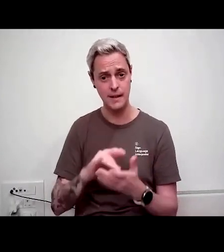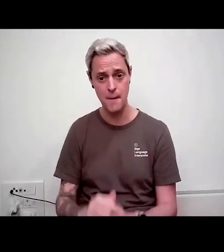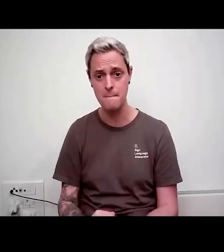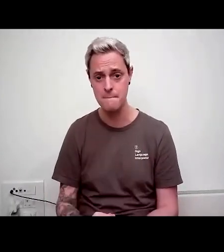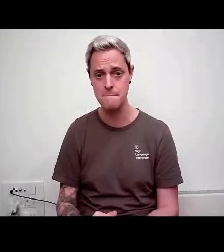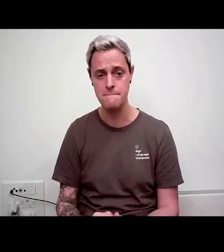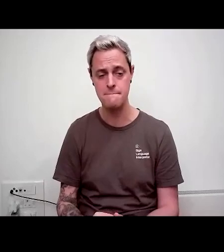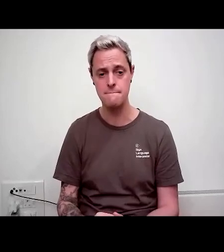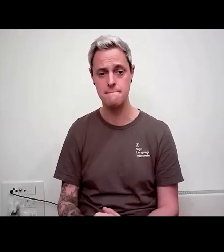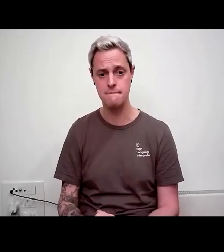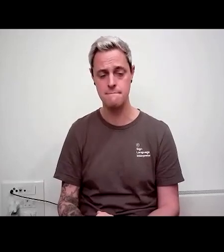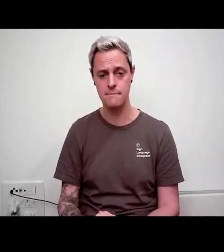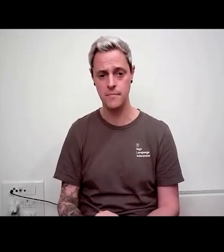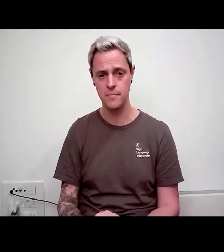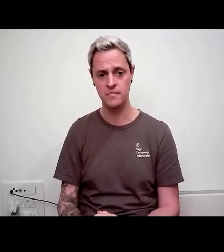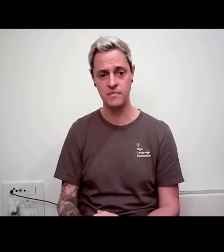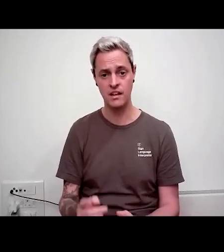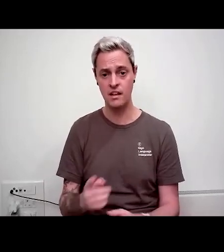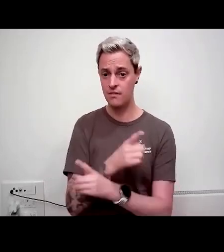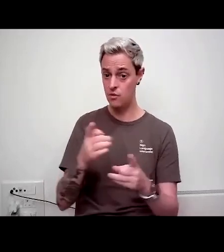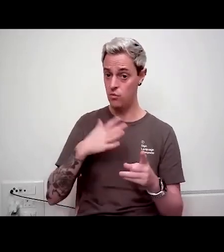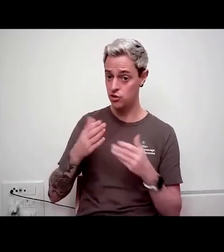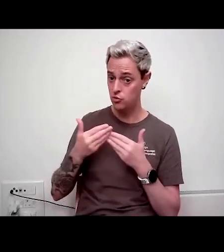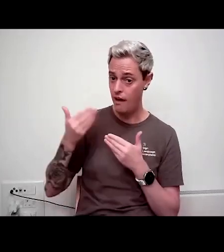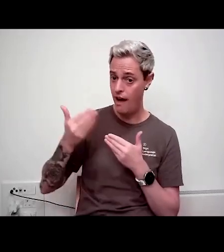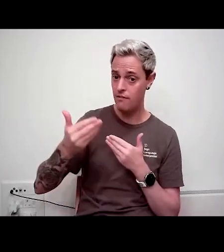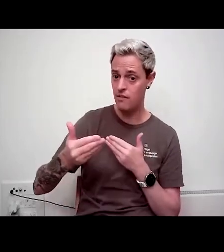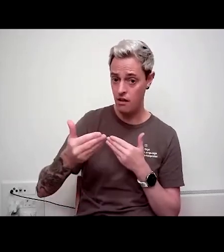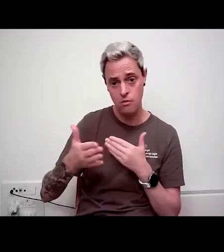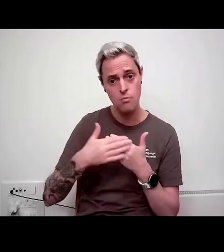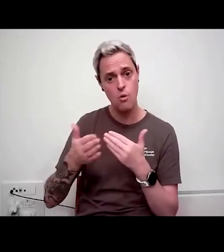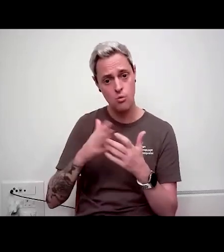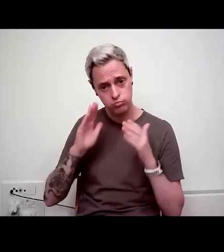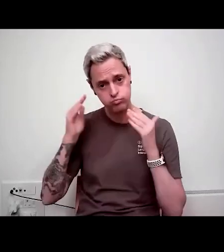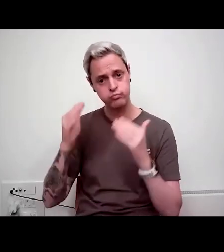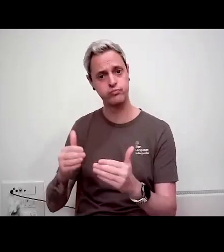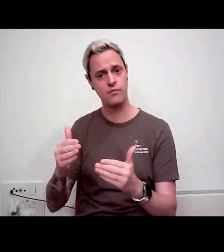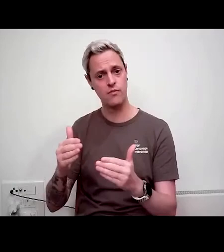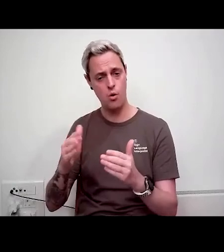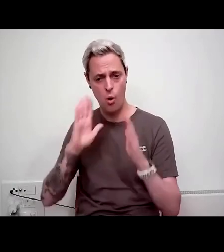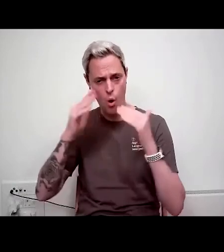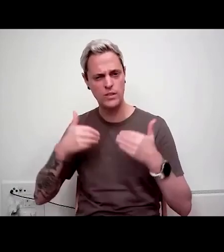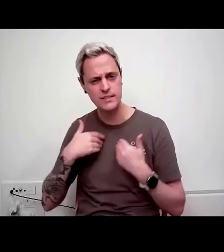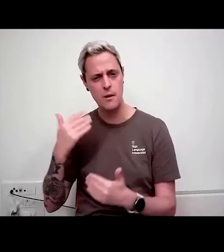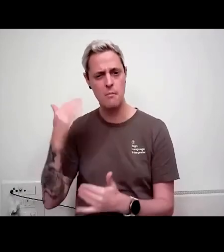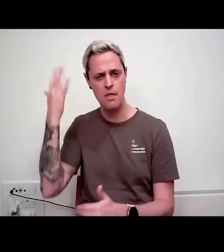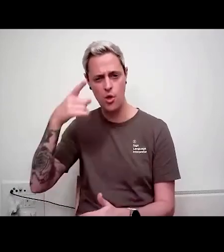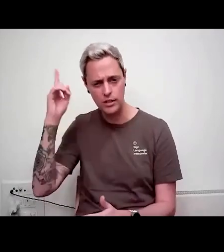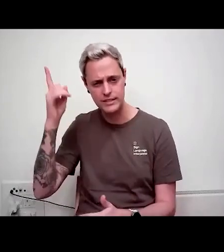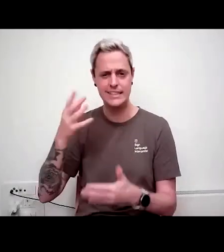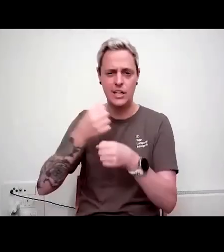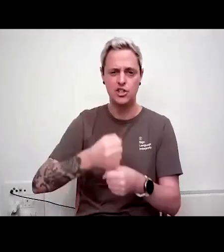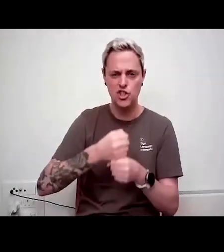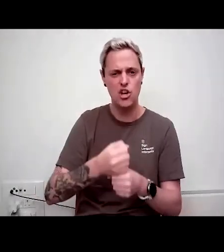And also, anyone who is interested in continuing the conversation around autism and theology, autism and the church, autism and faith, please let us know.